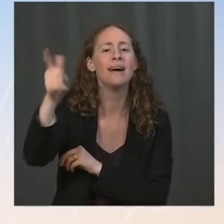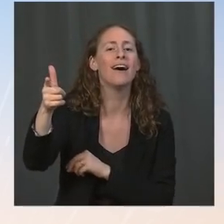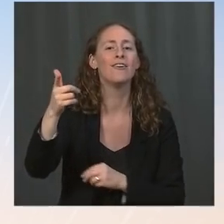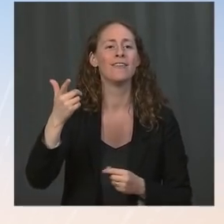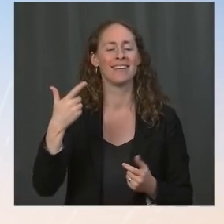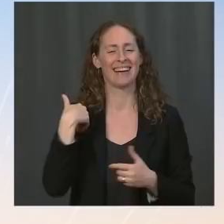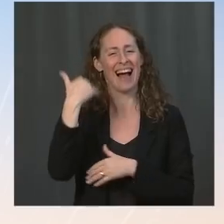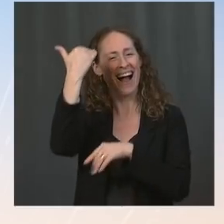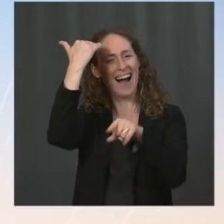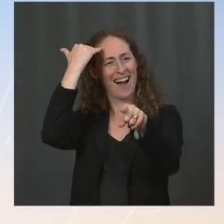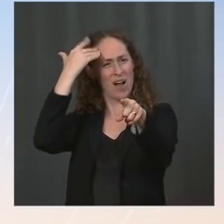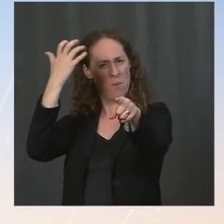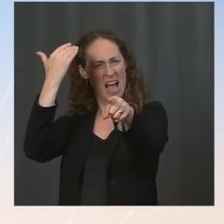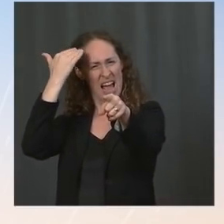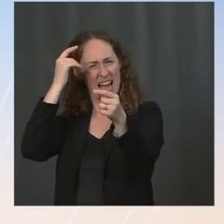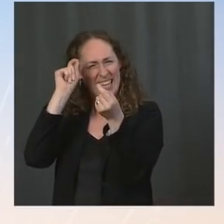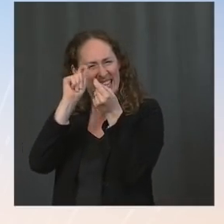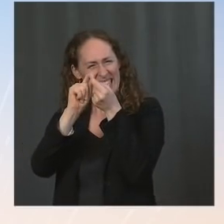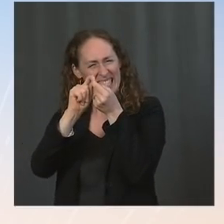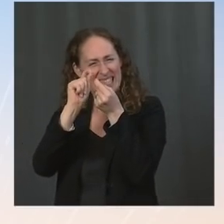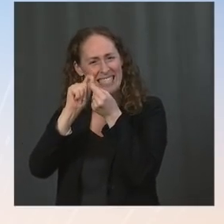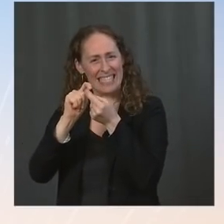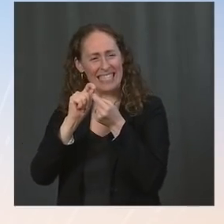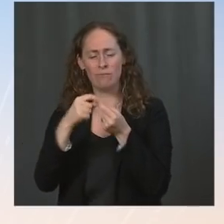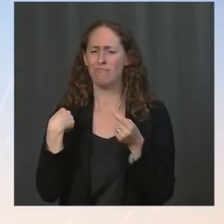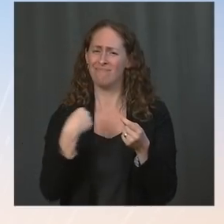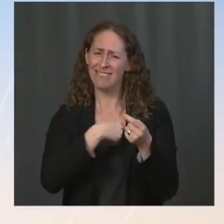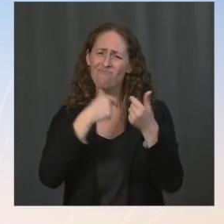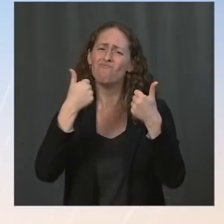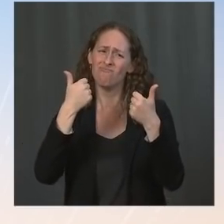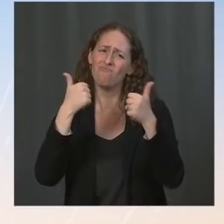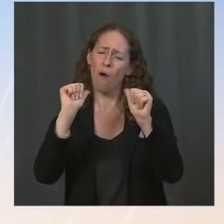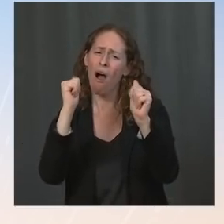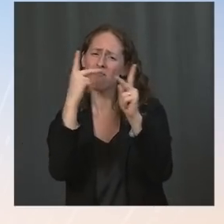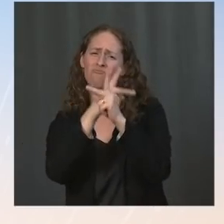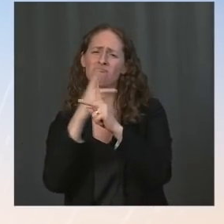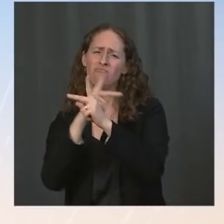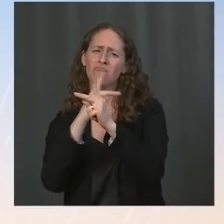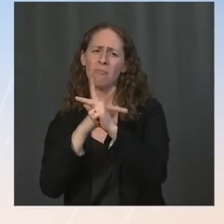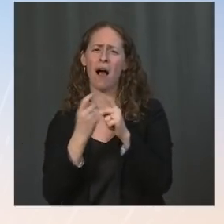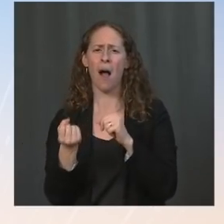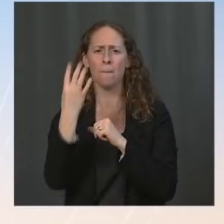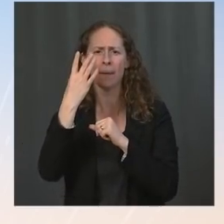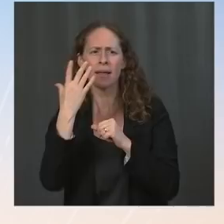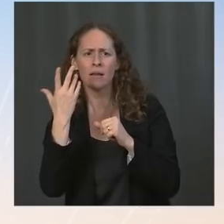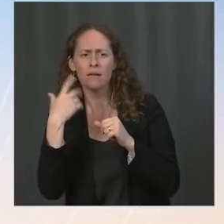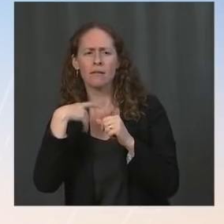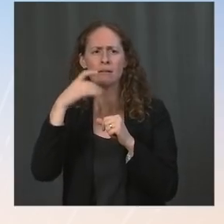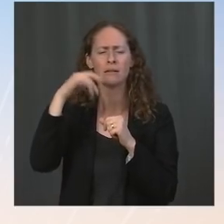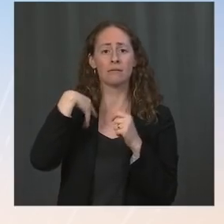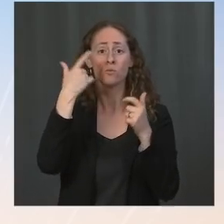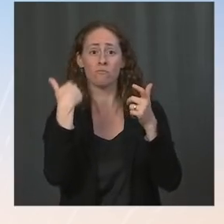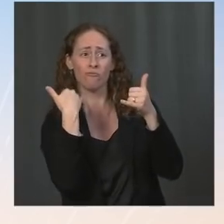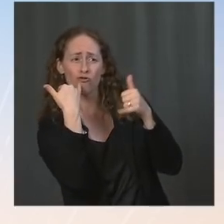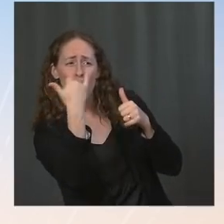We're trying to determine exactly how many, and we're going through manifests and calling and texting through our lists, and we'll have more of a concrete number for you